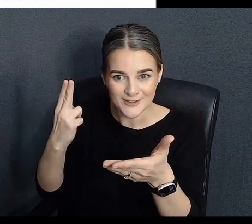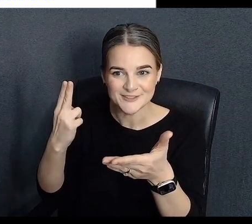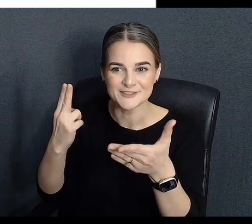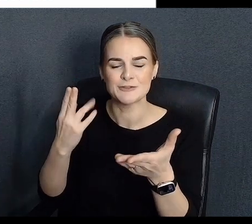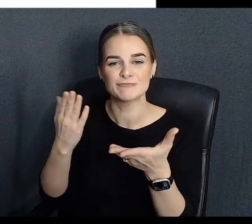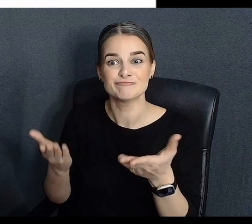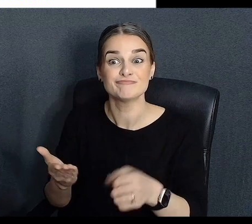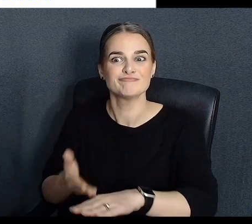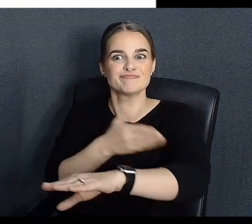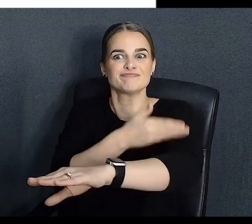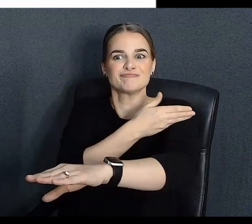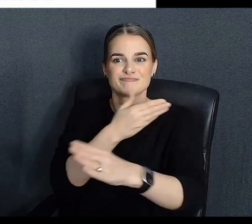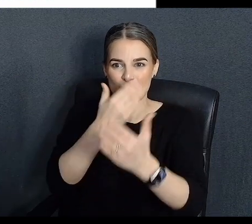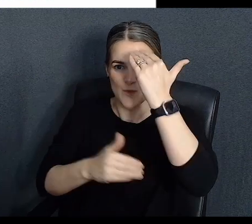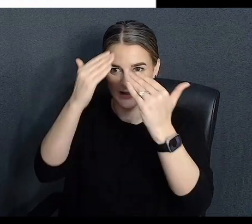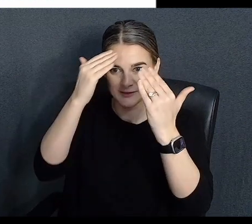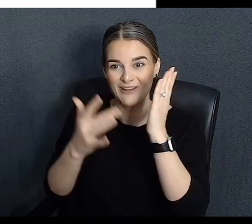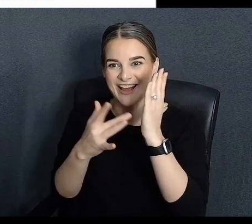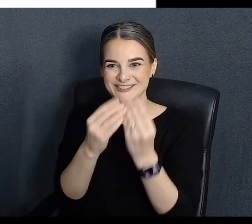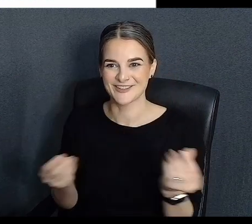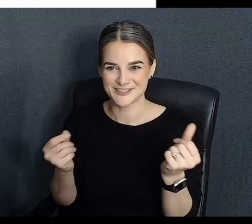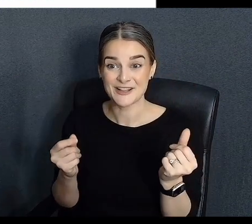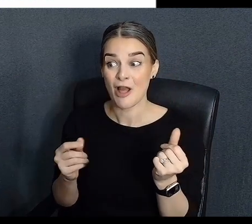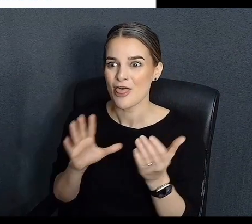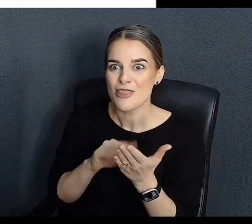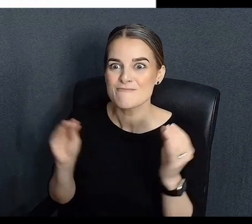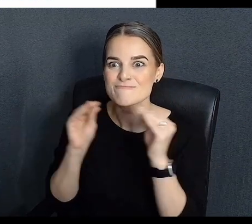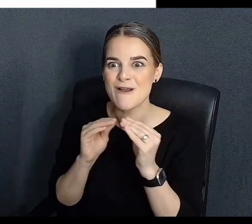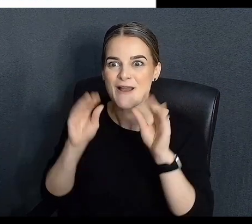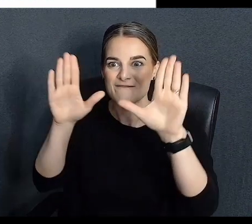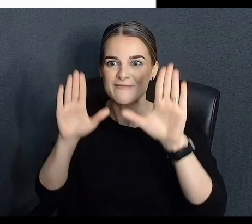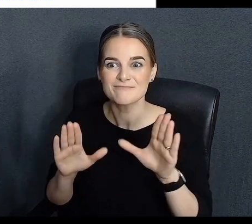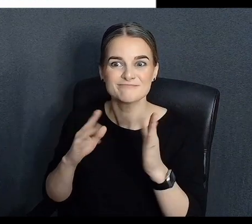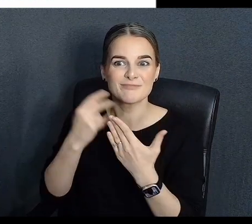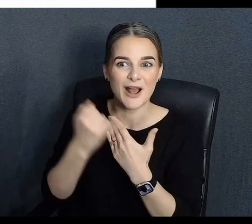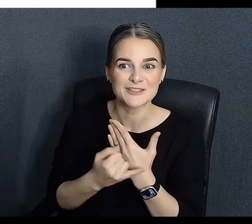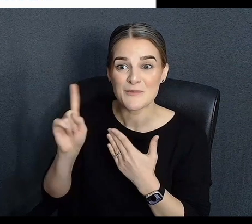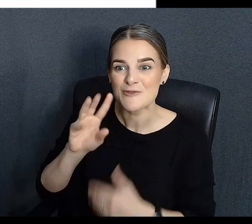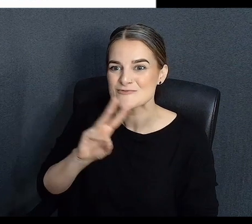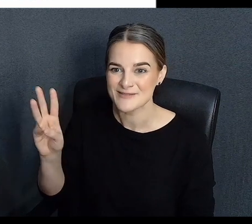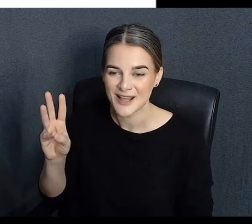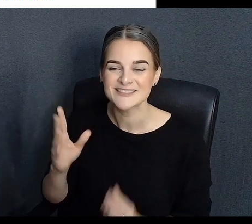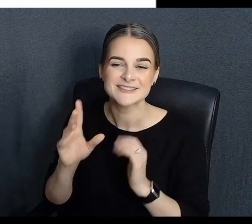You can learn more about all of those fantastic projects at our website at disabilities.temple.edu using